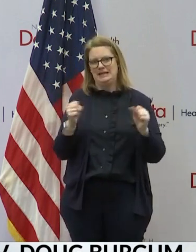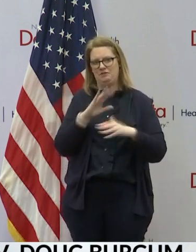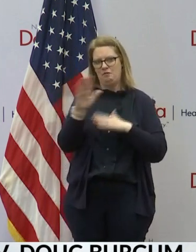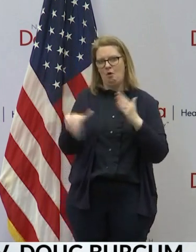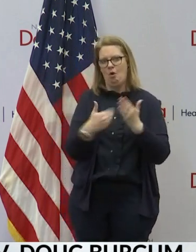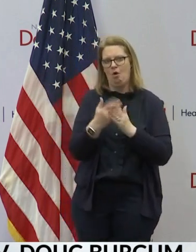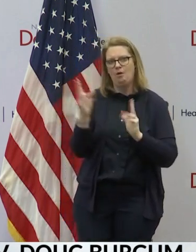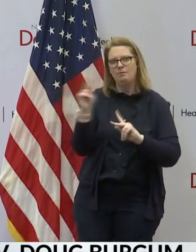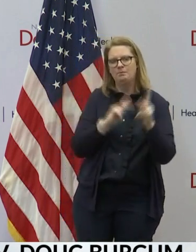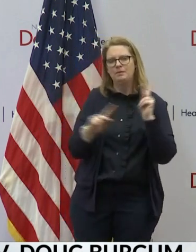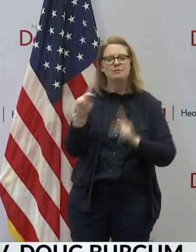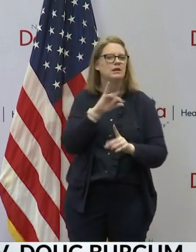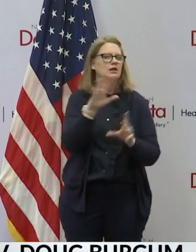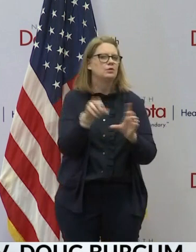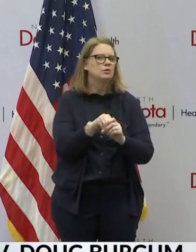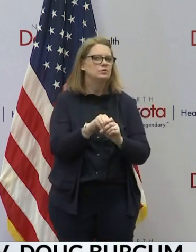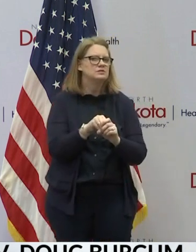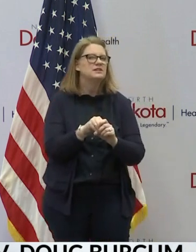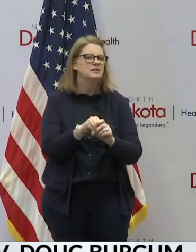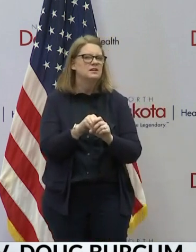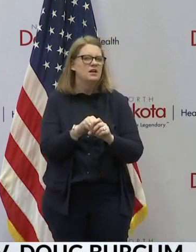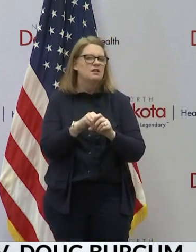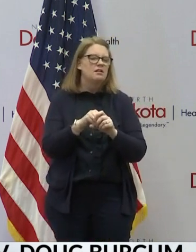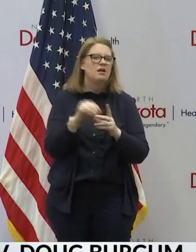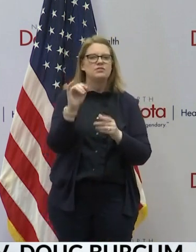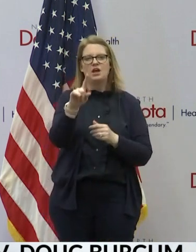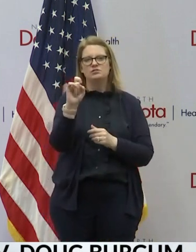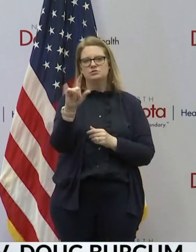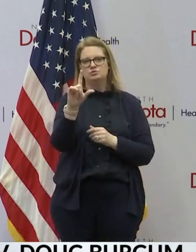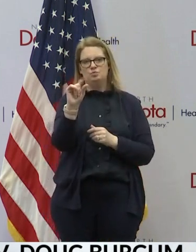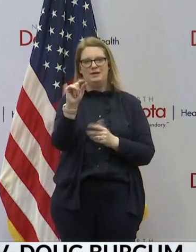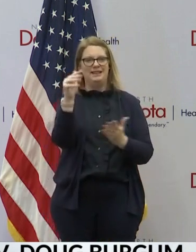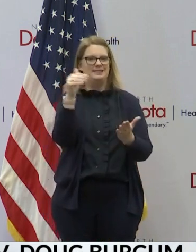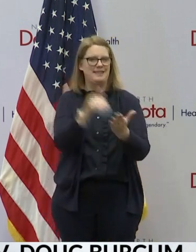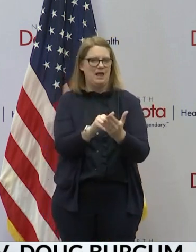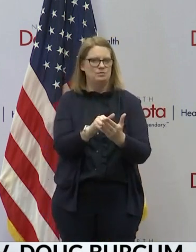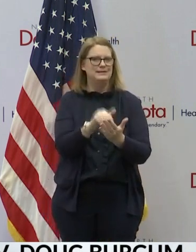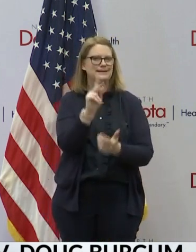AS WE CONTINUE WITH THE NORTH DAKOTA SMART RESTART, OF COURSE, THE TOP PRIORITY CONTINUES TO BE THE HEALTH AND